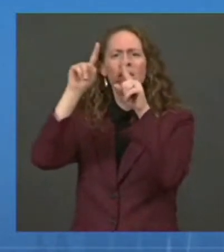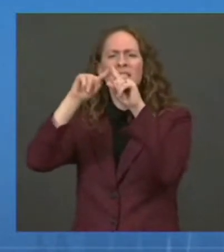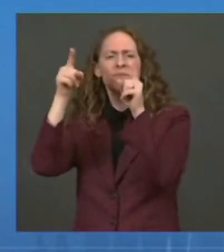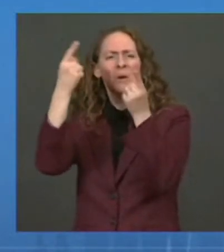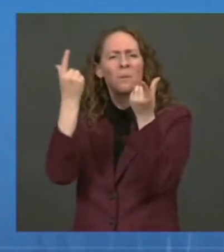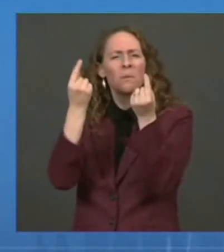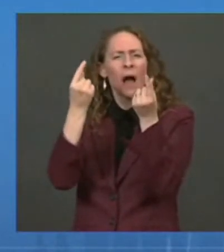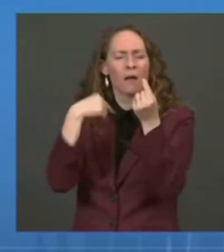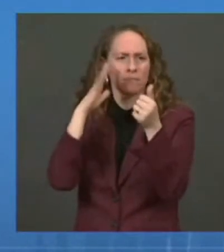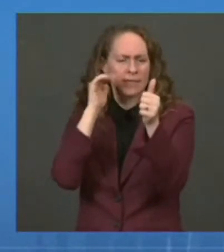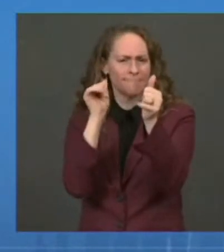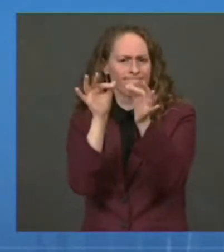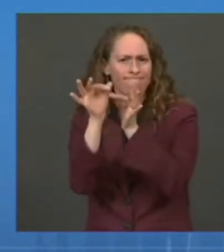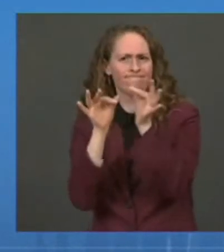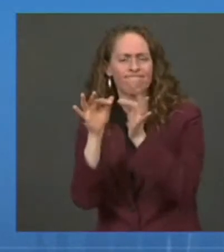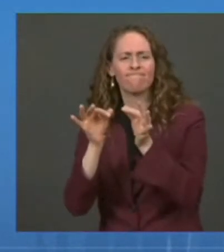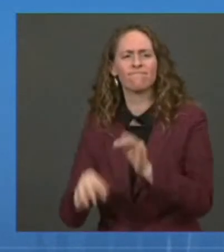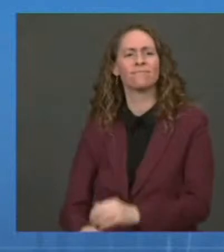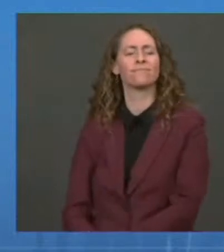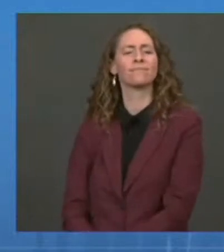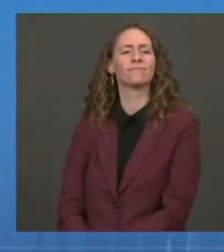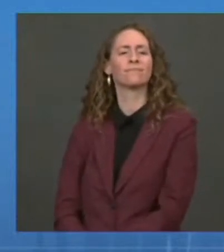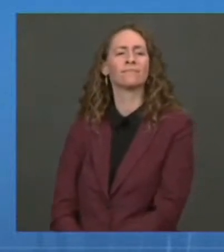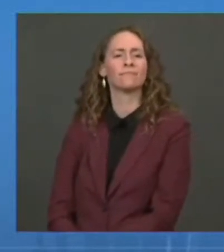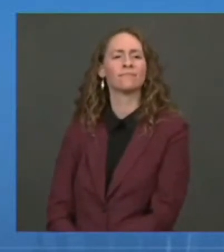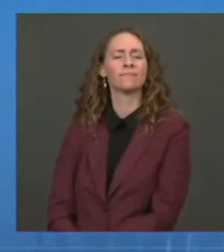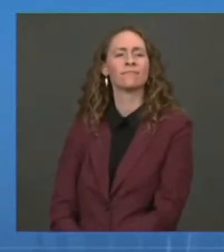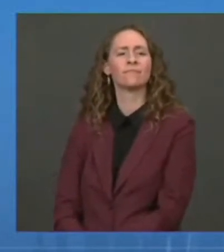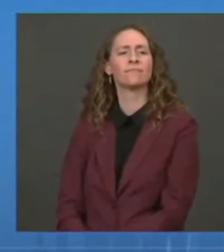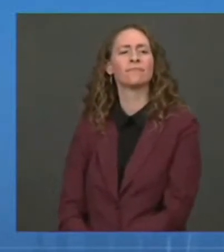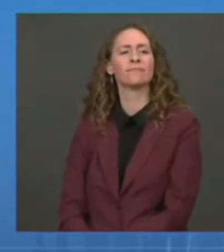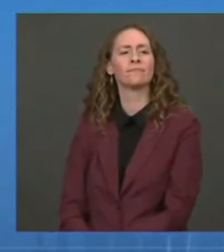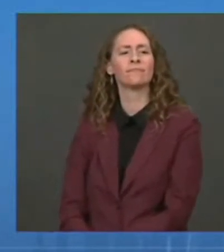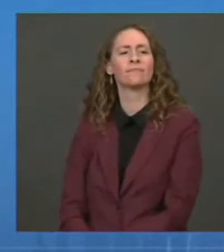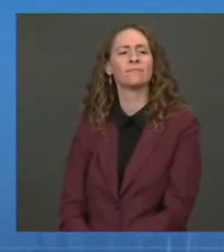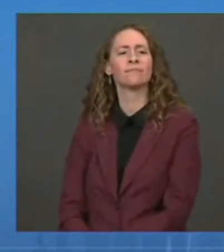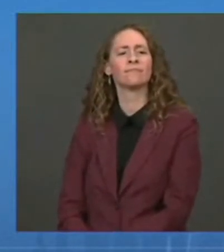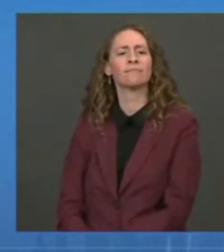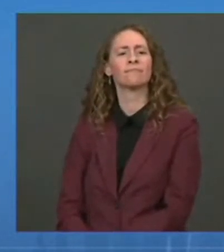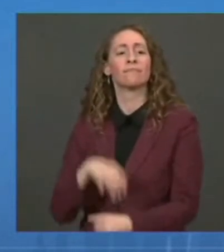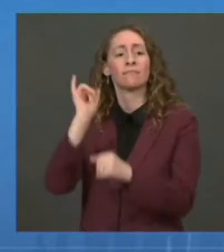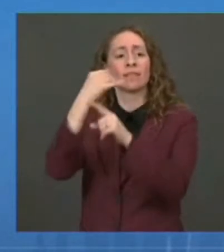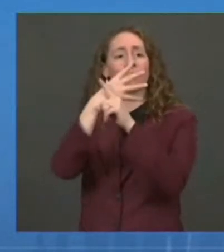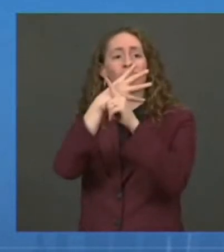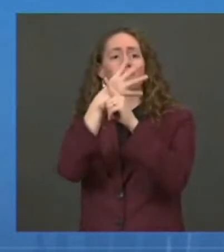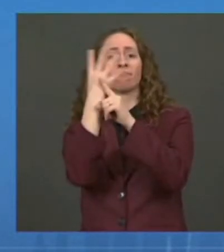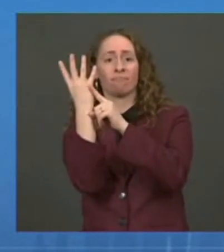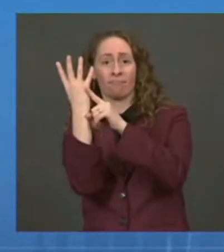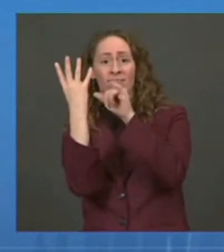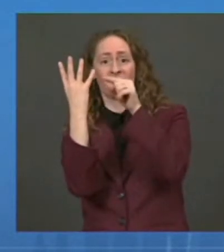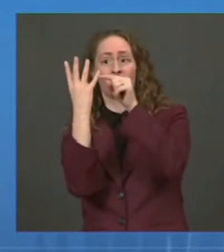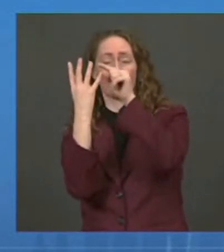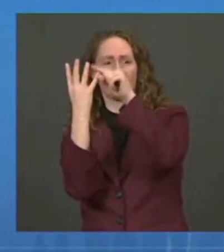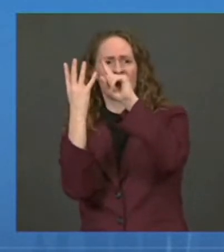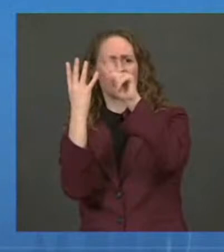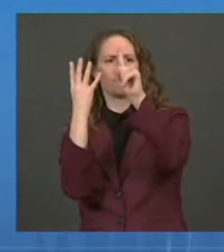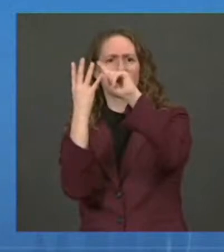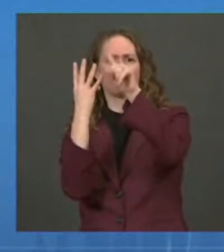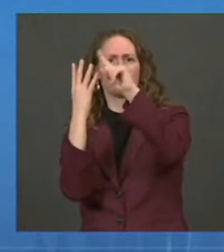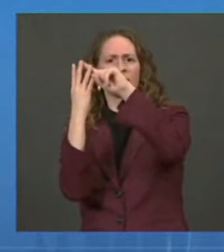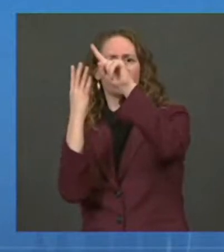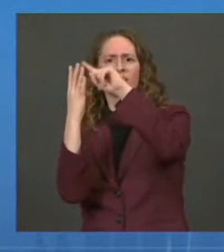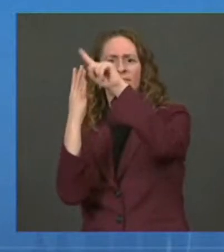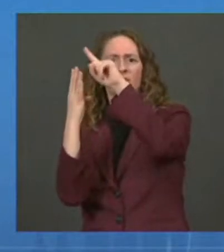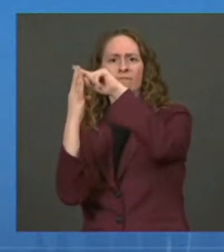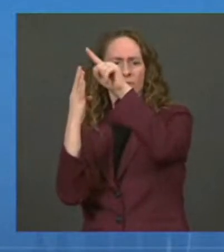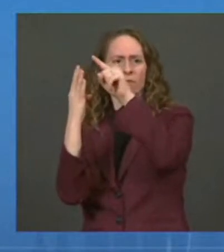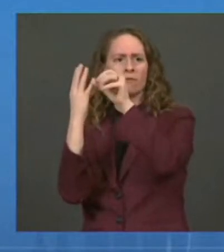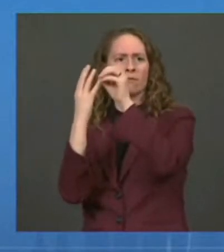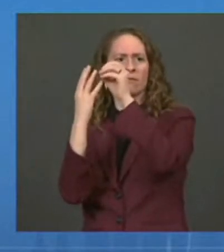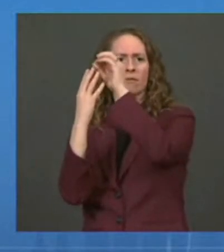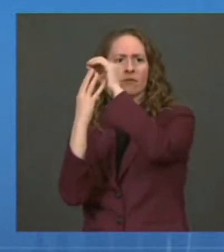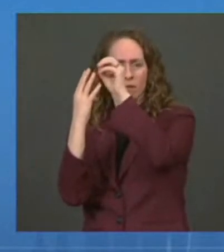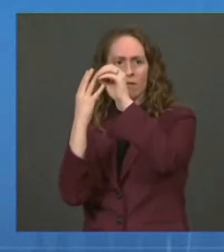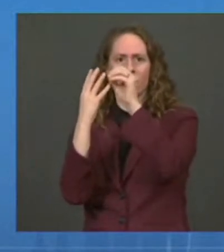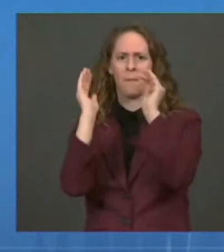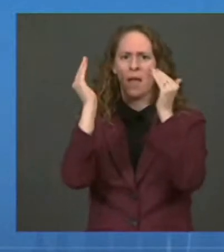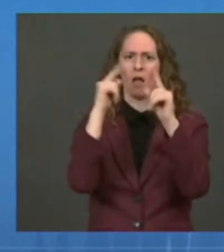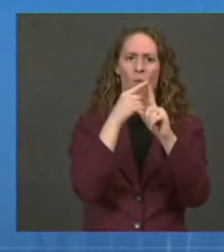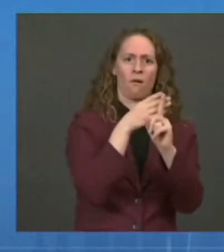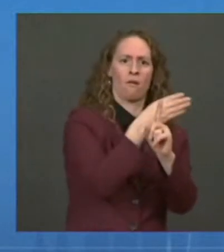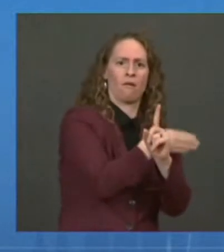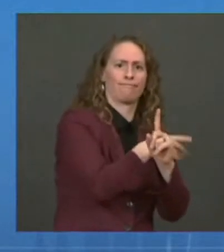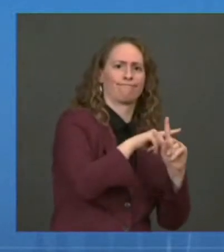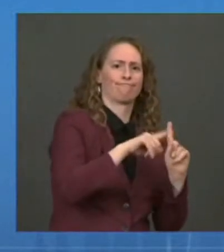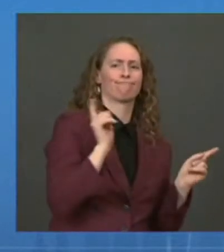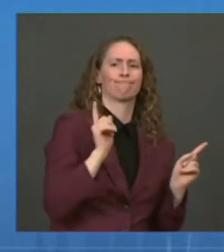SUBSTITUTION OF SUBSTITUTED BY